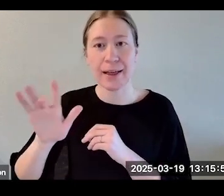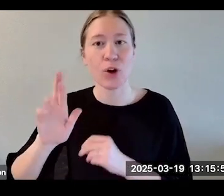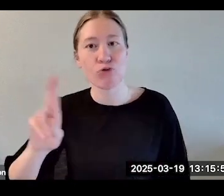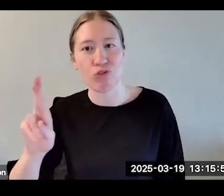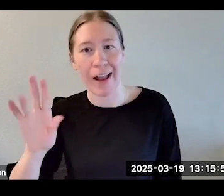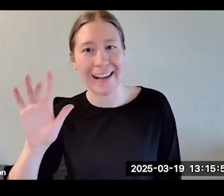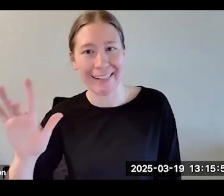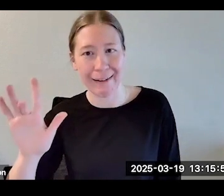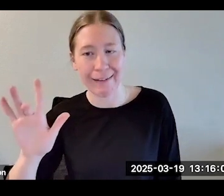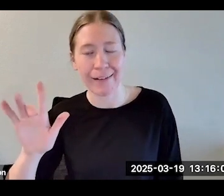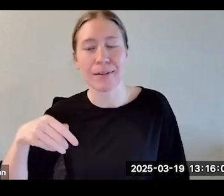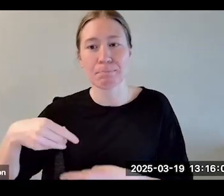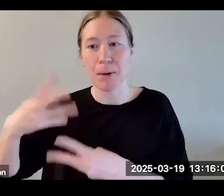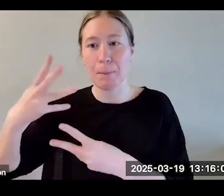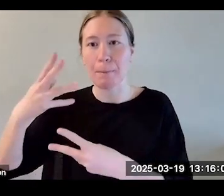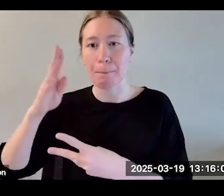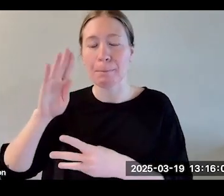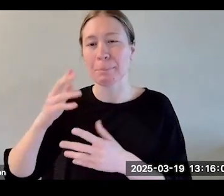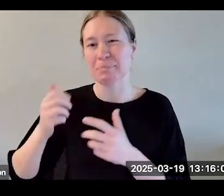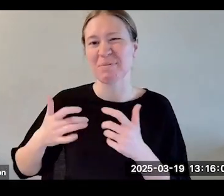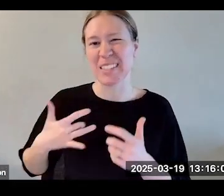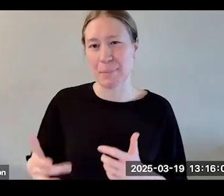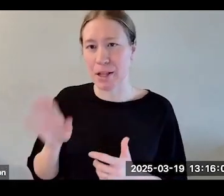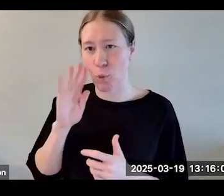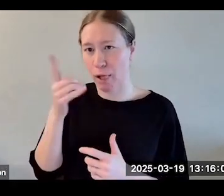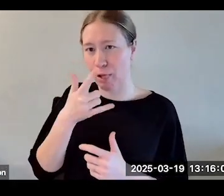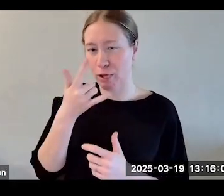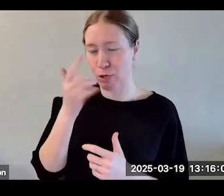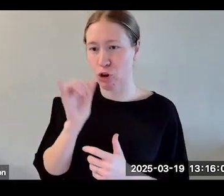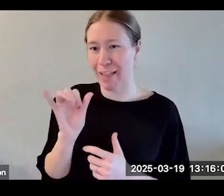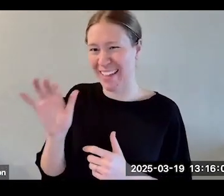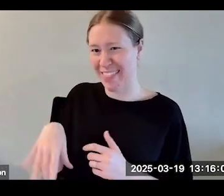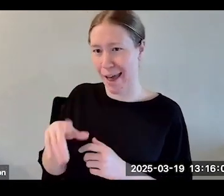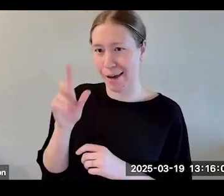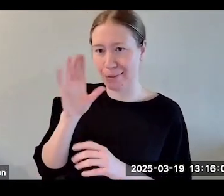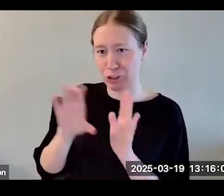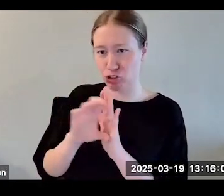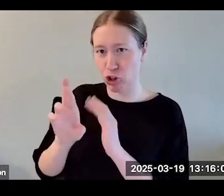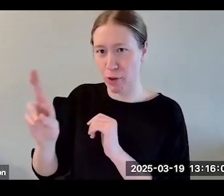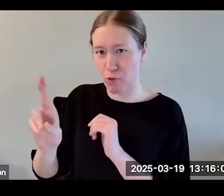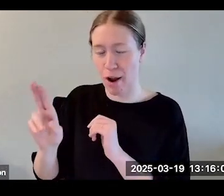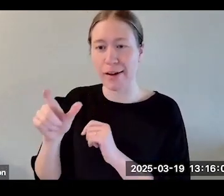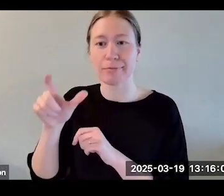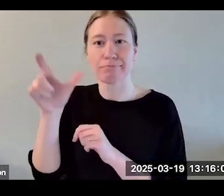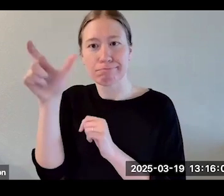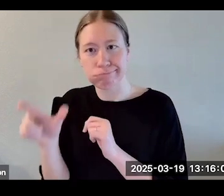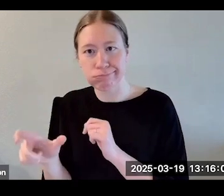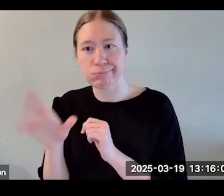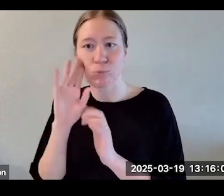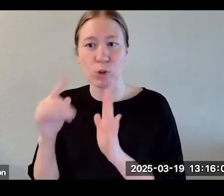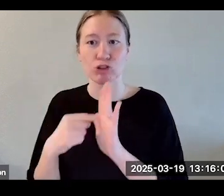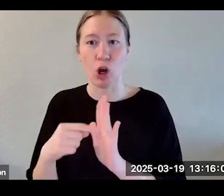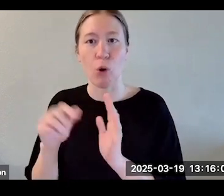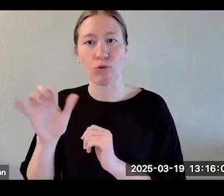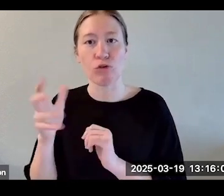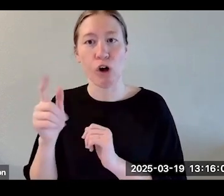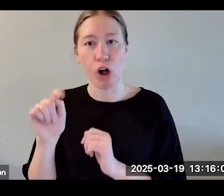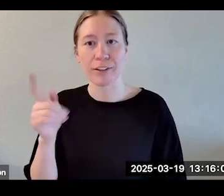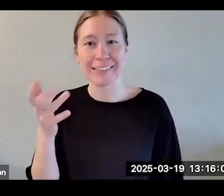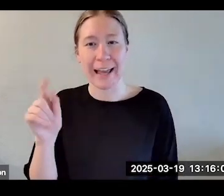This is generally what this looks like in most applications where you can create content. So going back a little bit to decorative images,